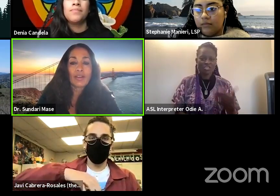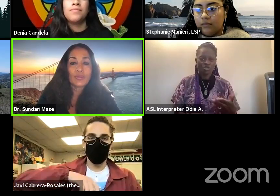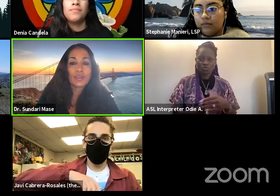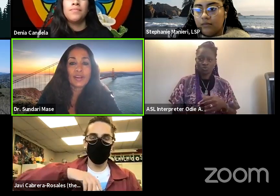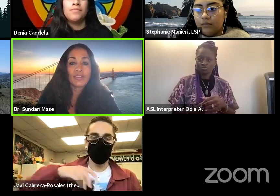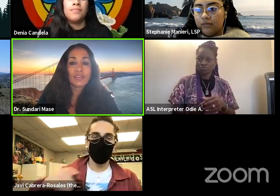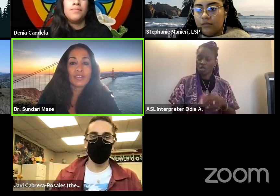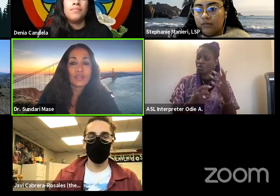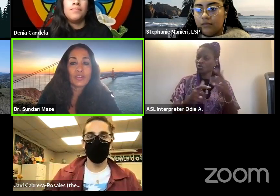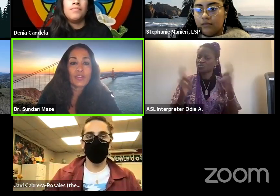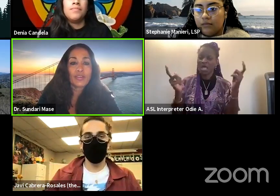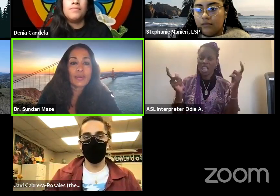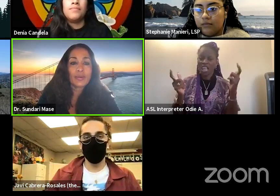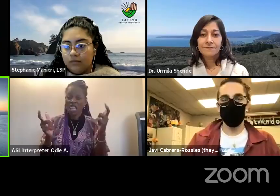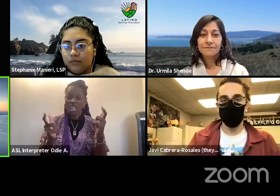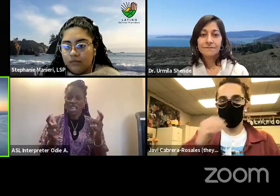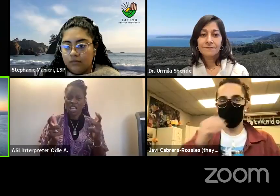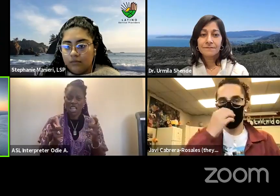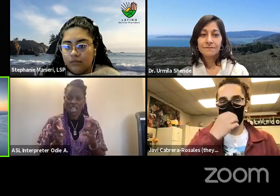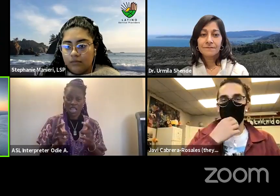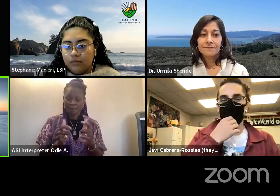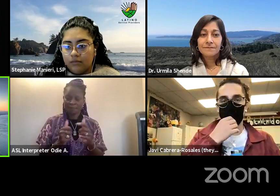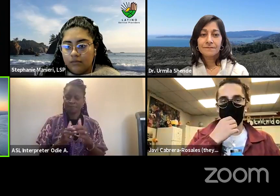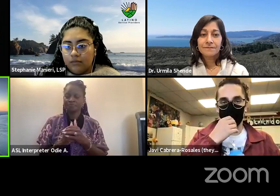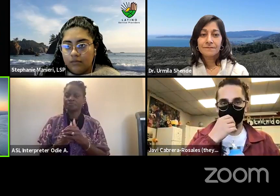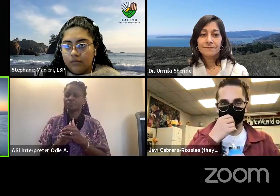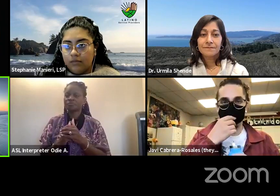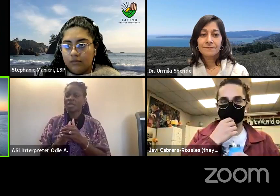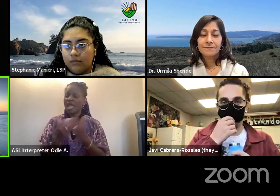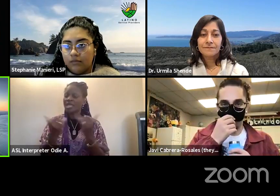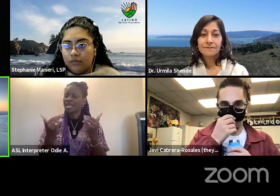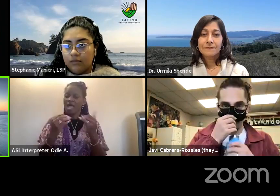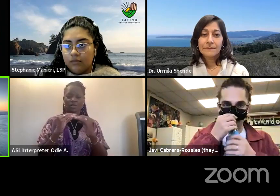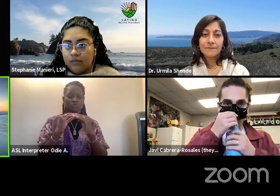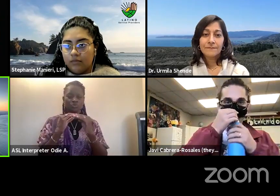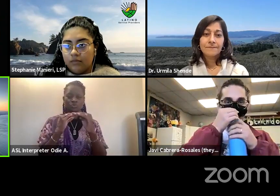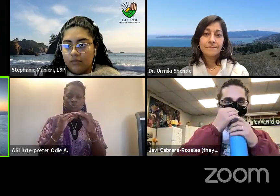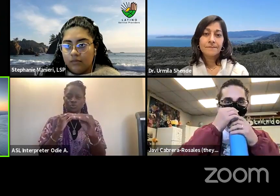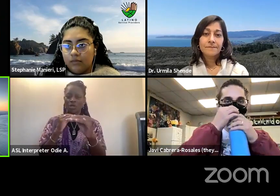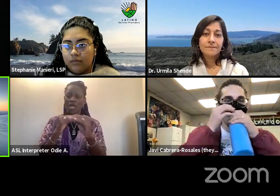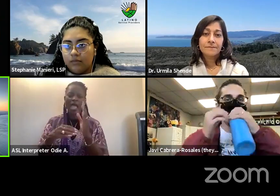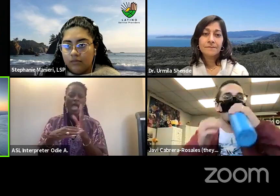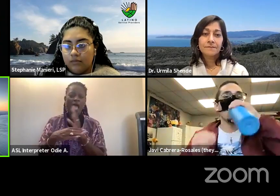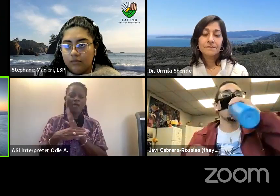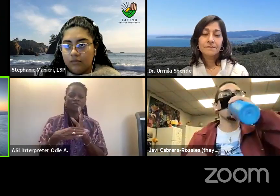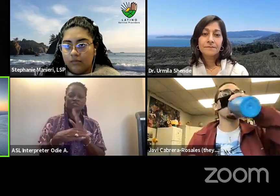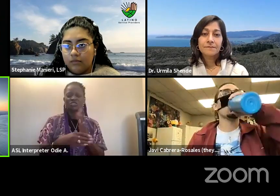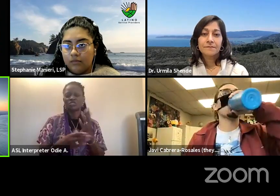down from the Delta surge over the summer, has leveled off. We are averaging nine new cases per day